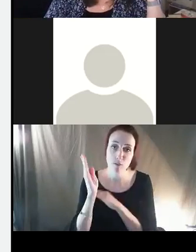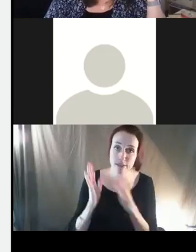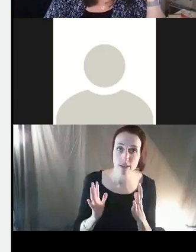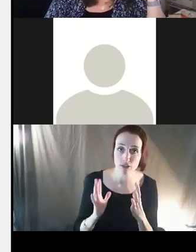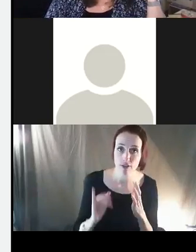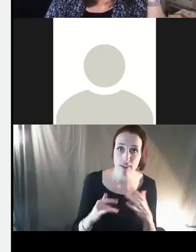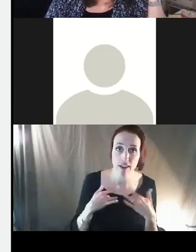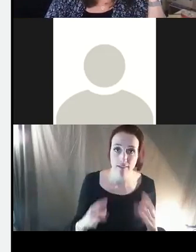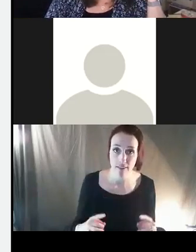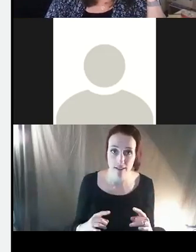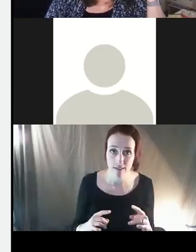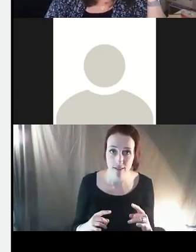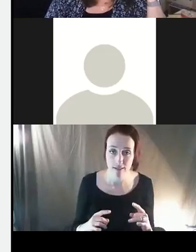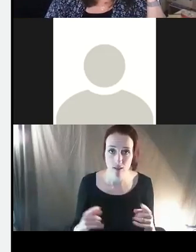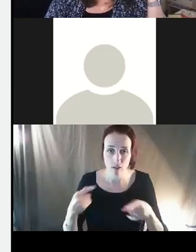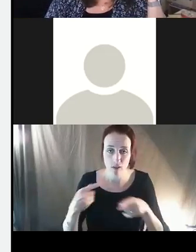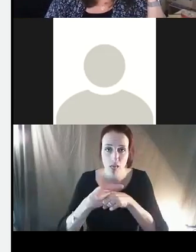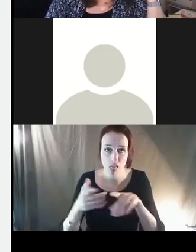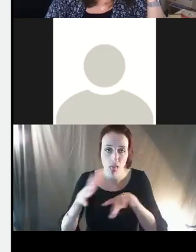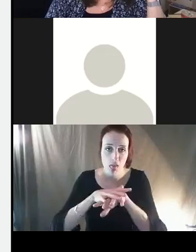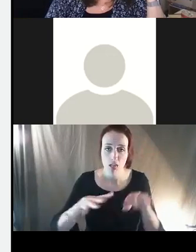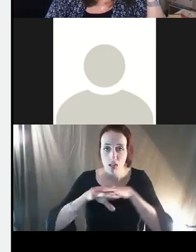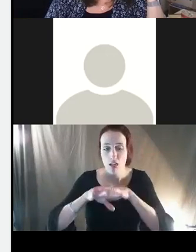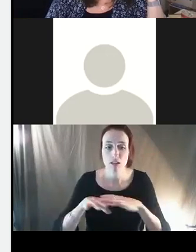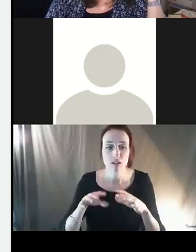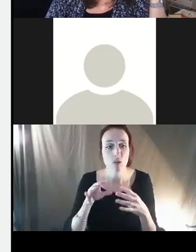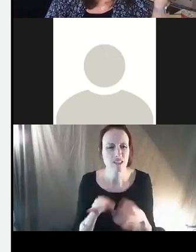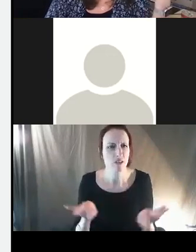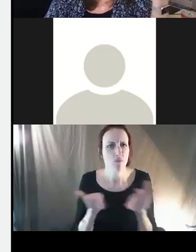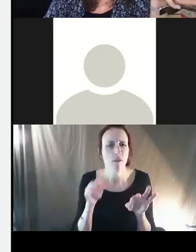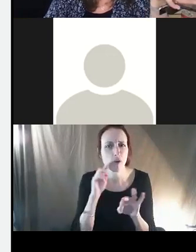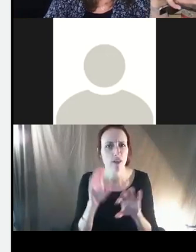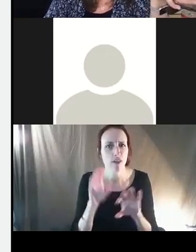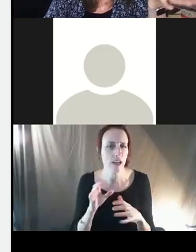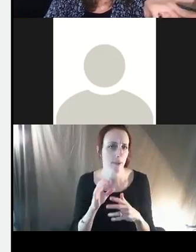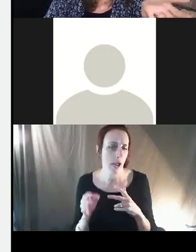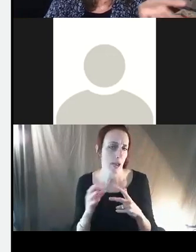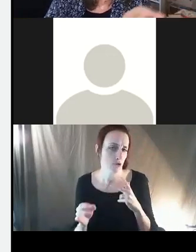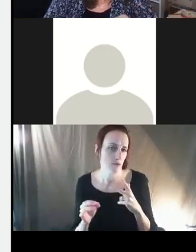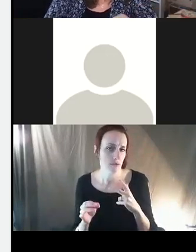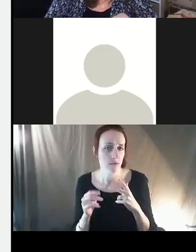So, very important for this to be optional and for you to decide the purpose of it so that you